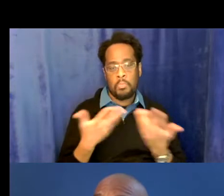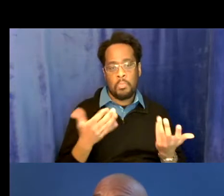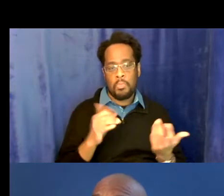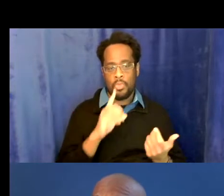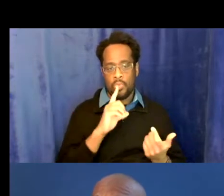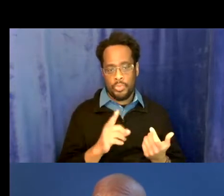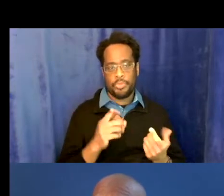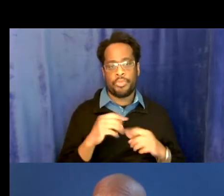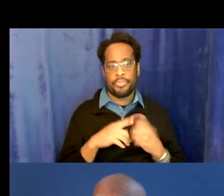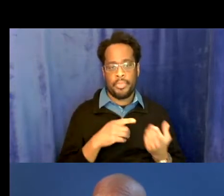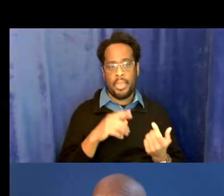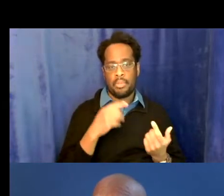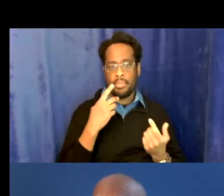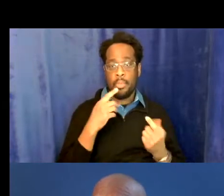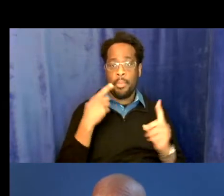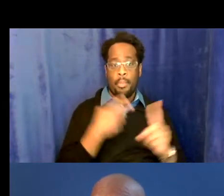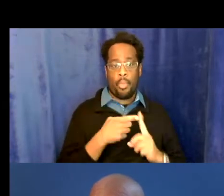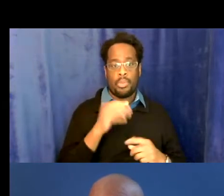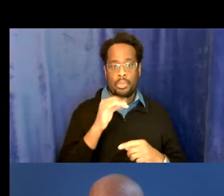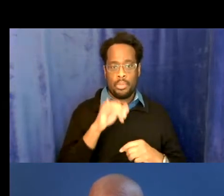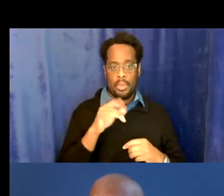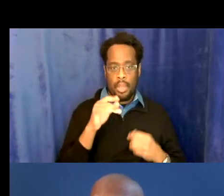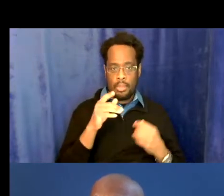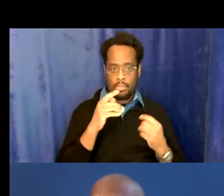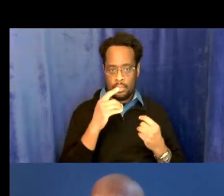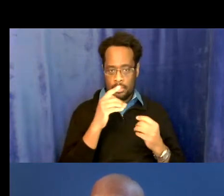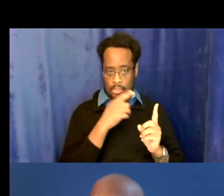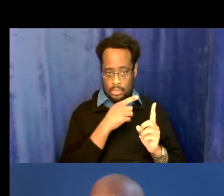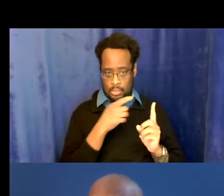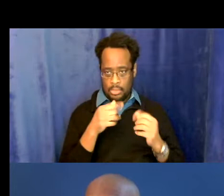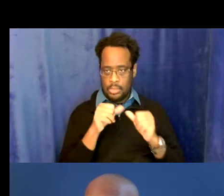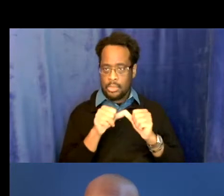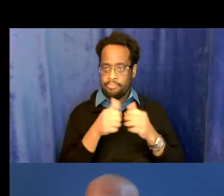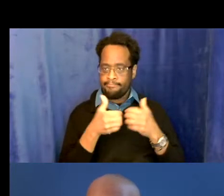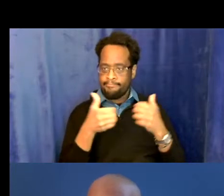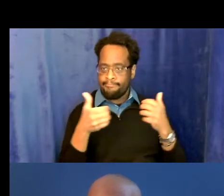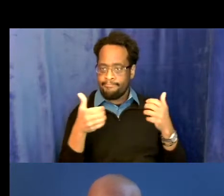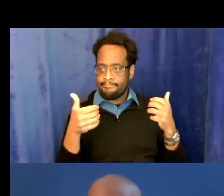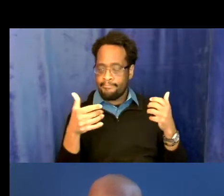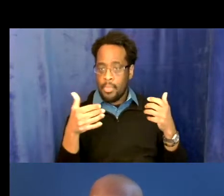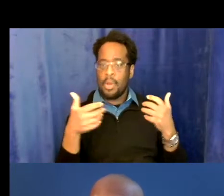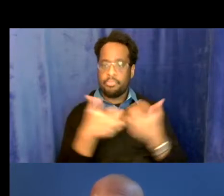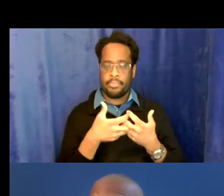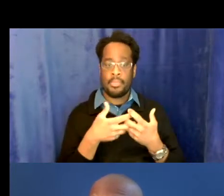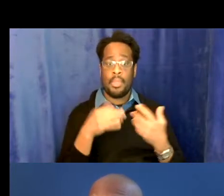being why did they want to integrate well the point is um their goal was to